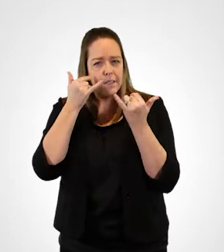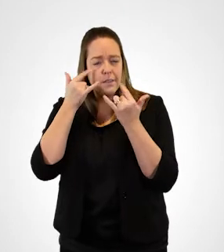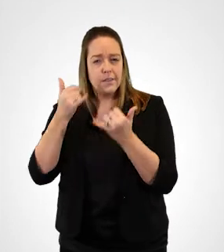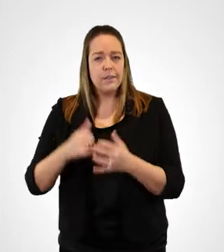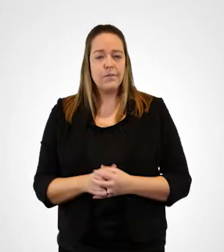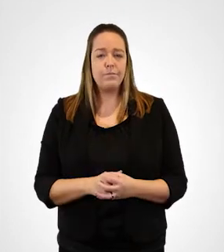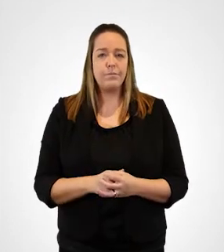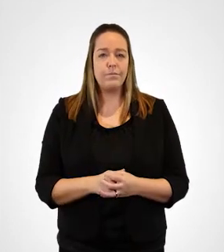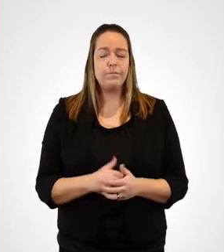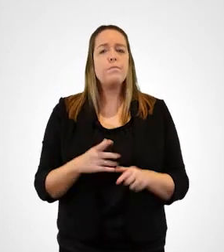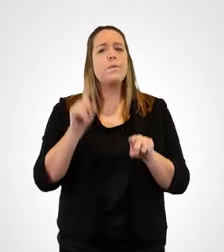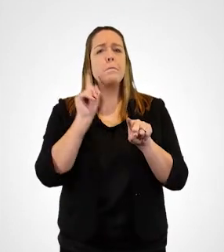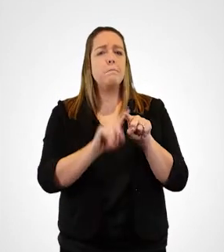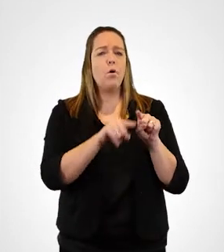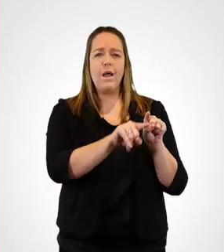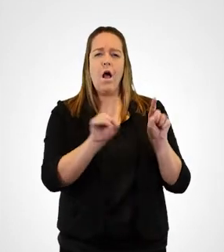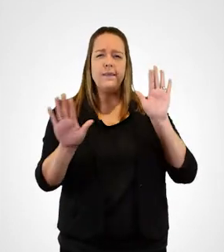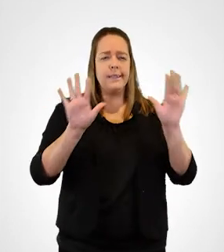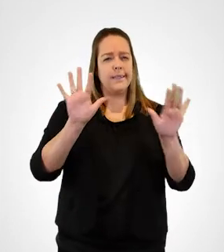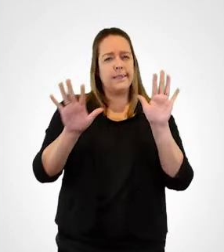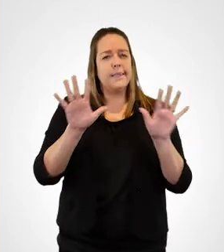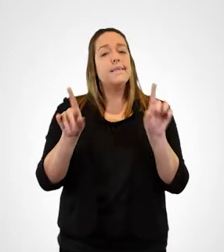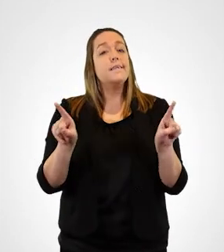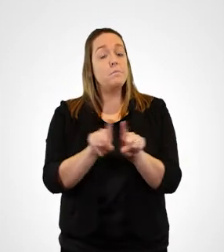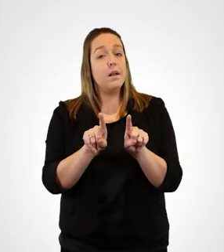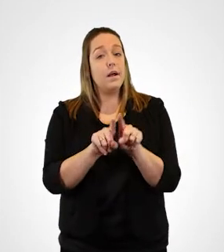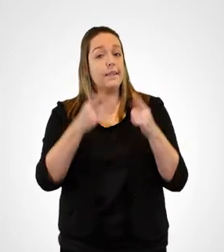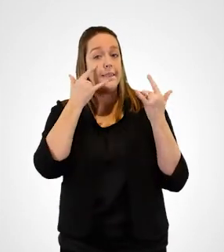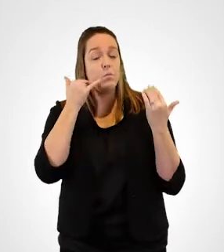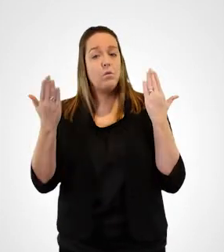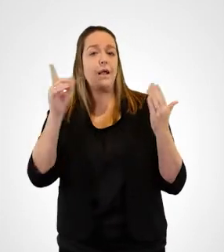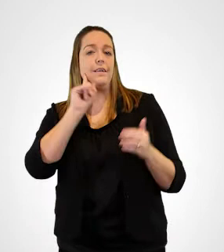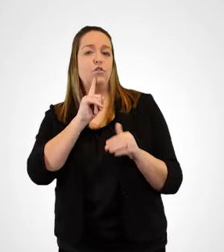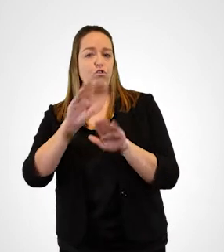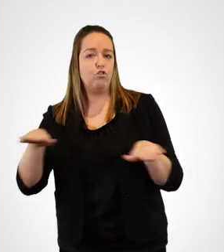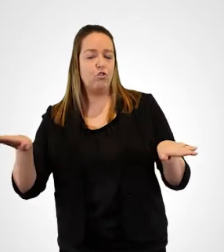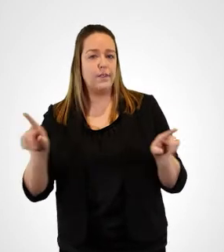but they're for the most part rather similar to the kinds of assessments that have been used with hearing children,